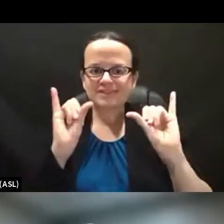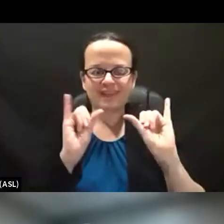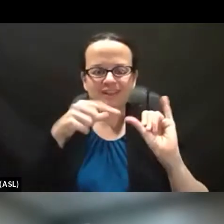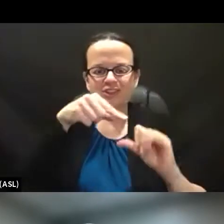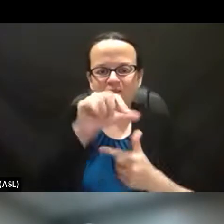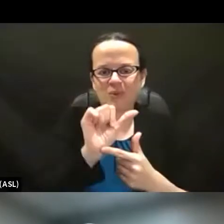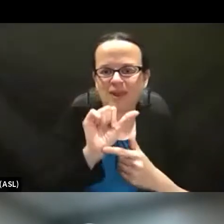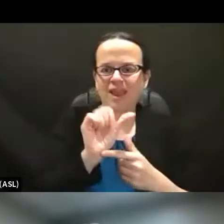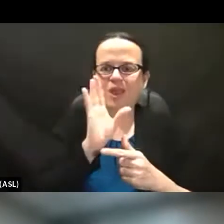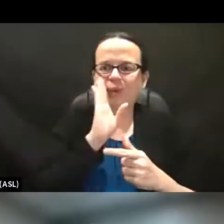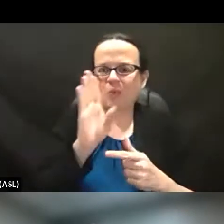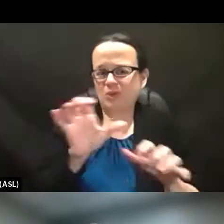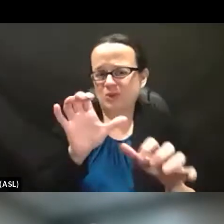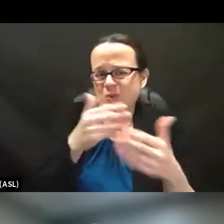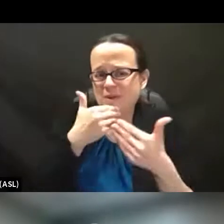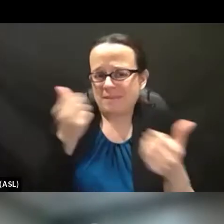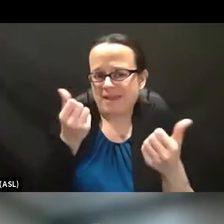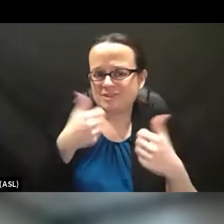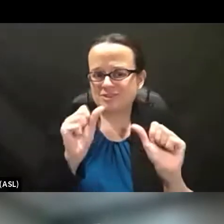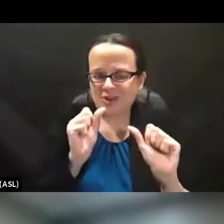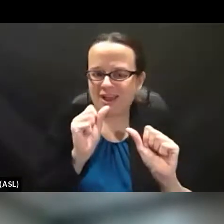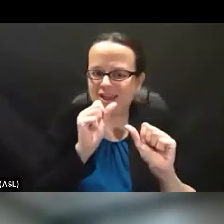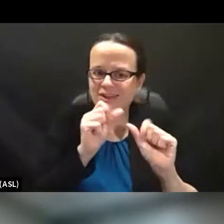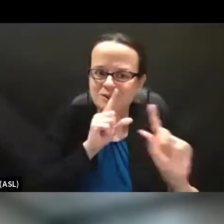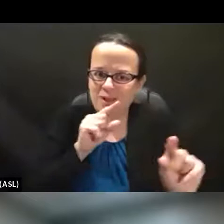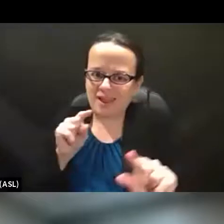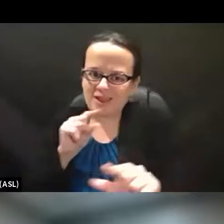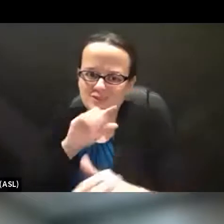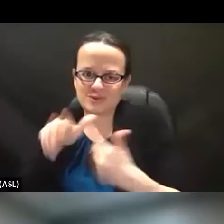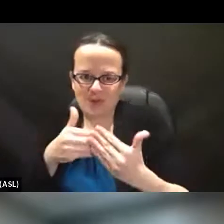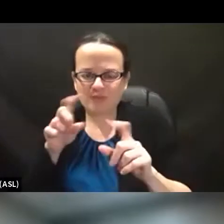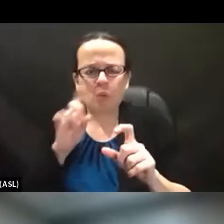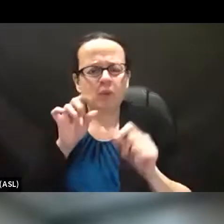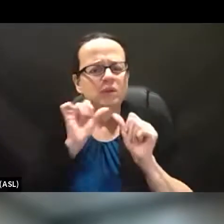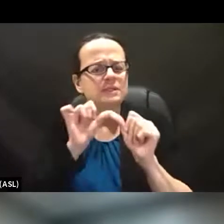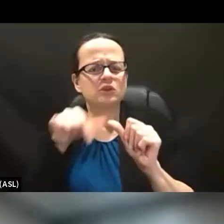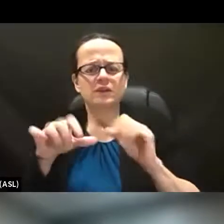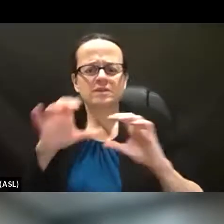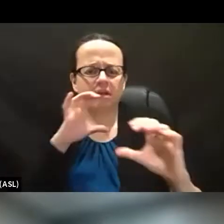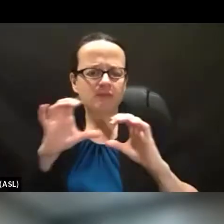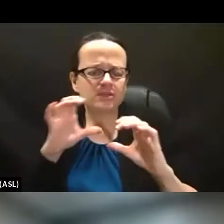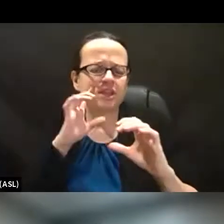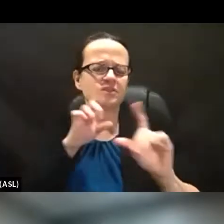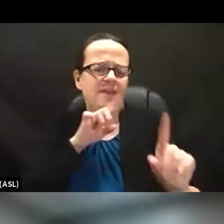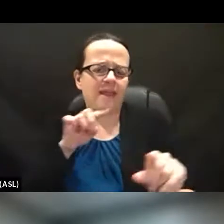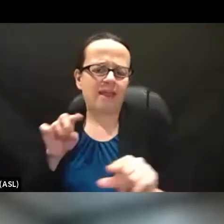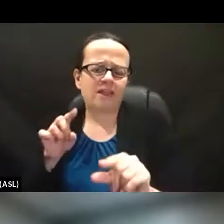Amber Carey Navarrete (Easterseals): We are going to do our best to get to everybody's question and we will be continuing this conversation and answering questions that are lunch and learns this Friday so.